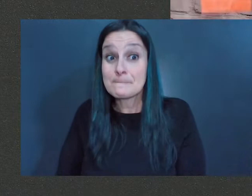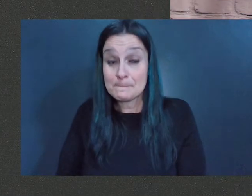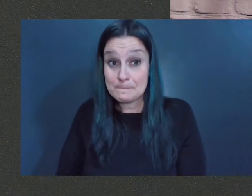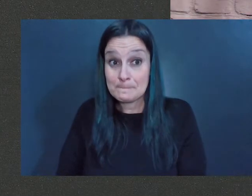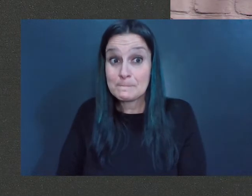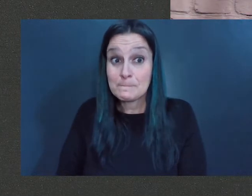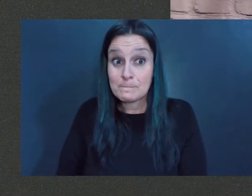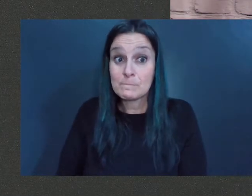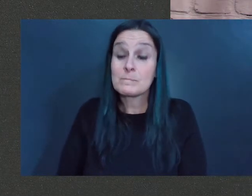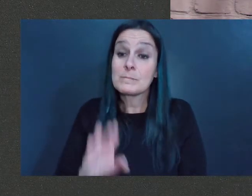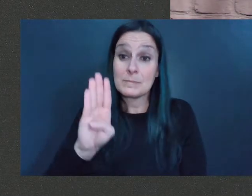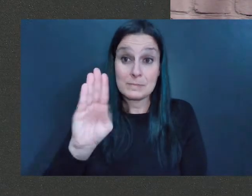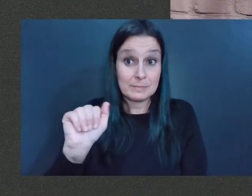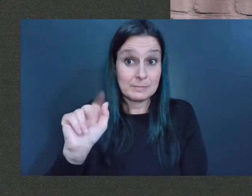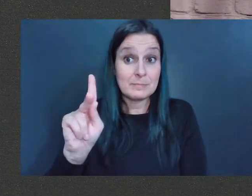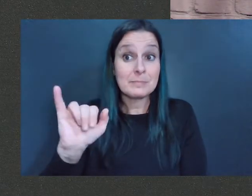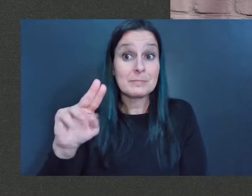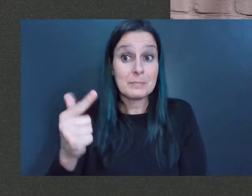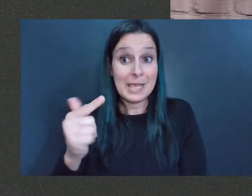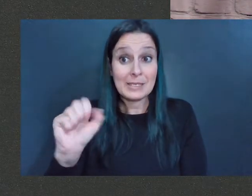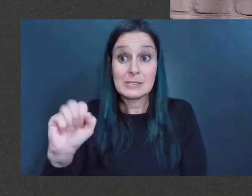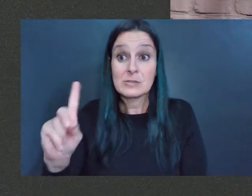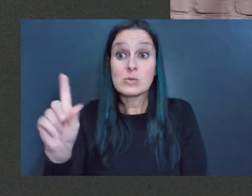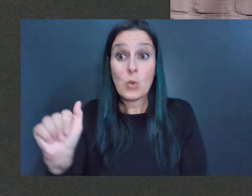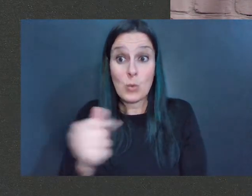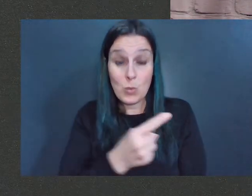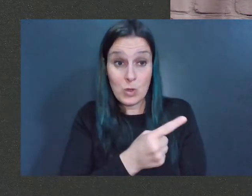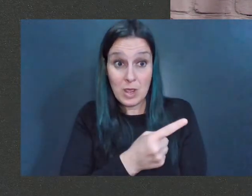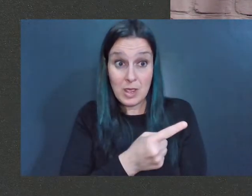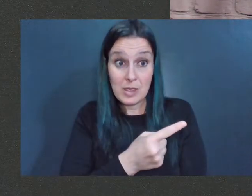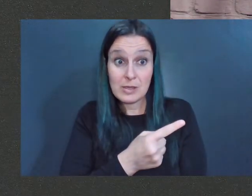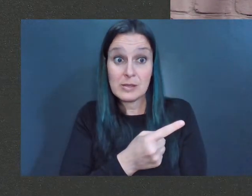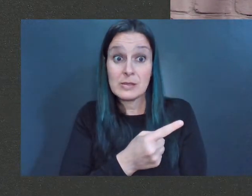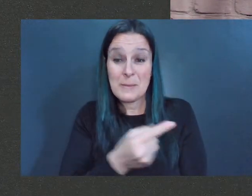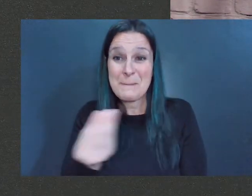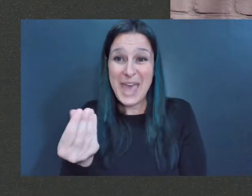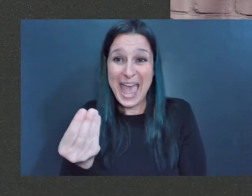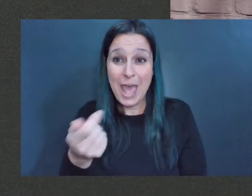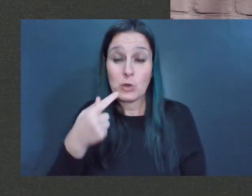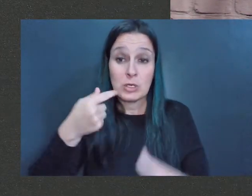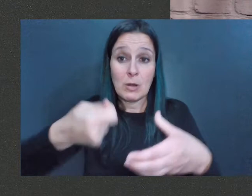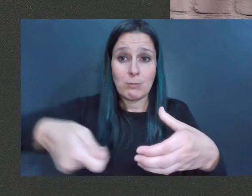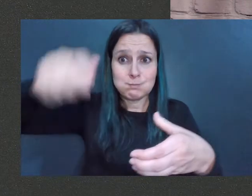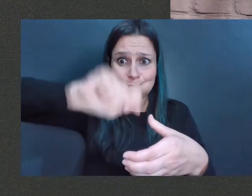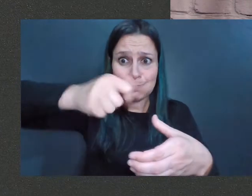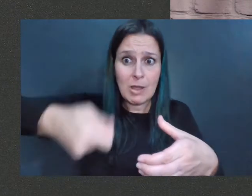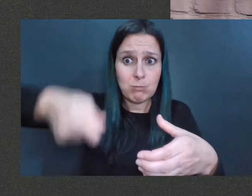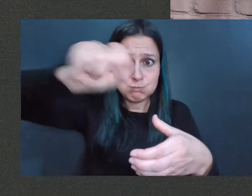Do you remember our baking soda? Put some baking soda in there